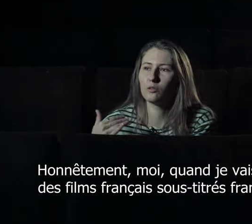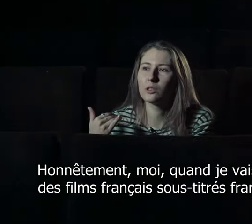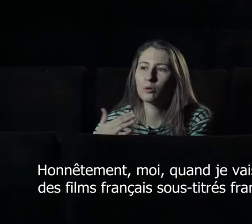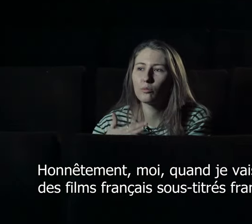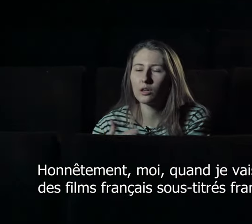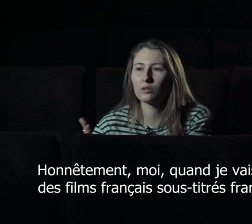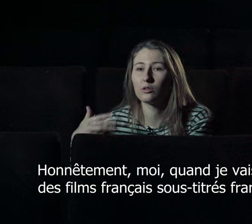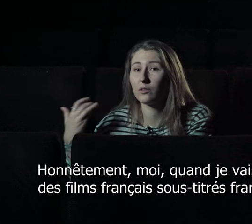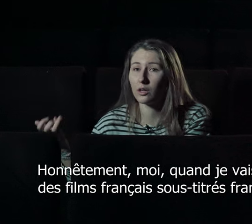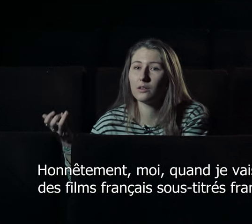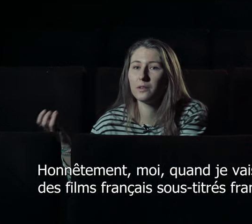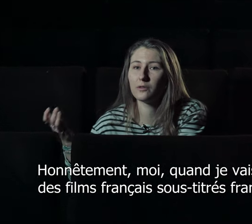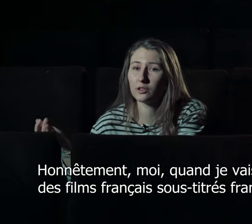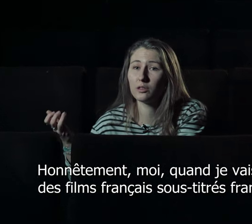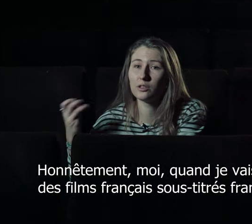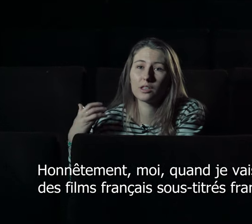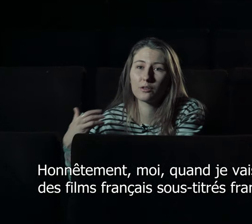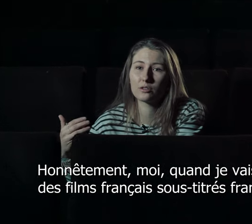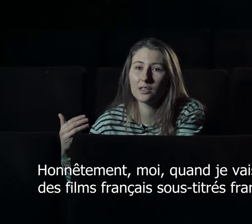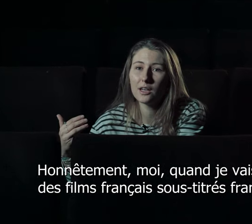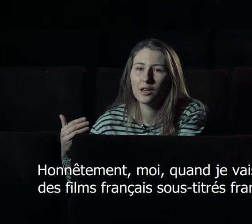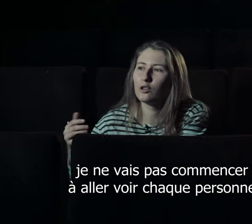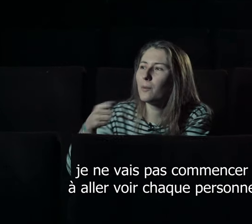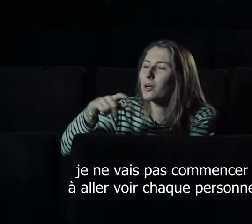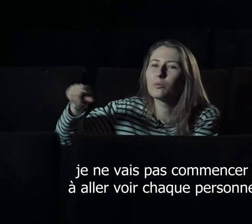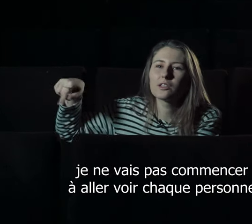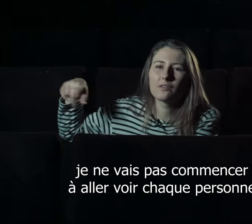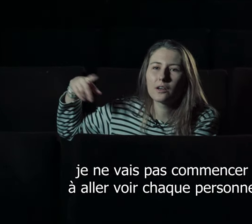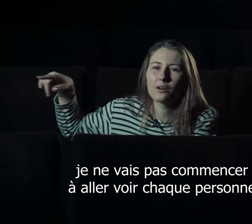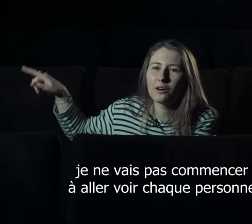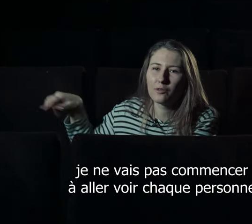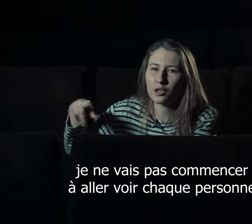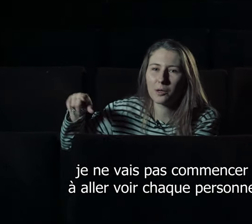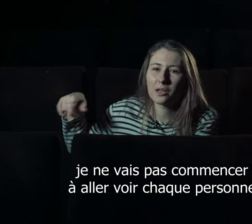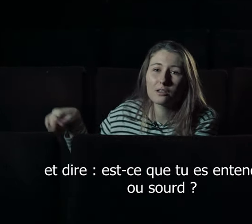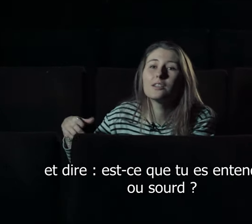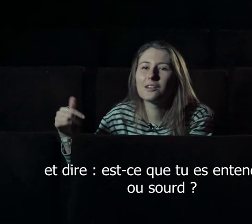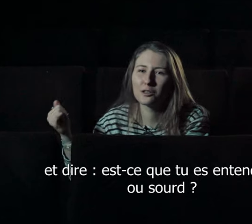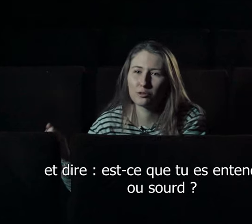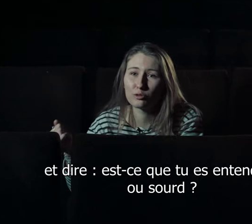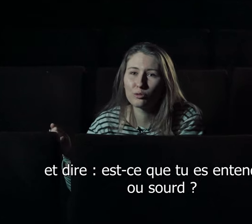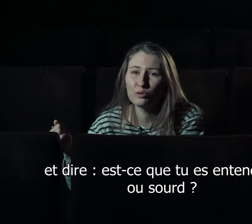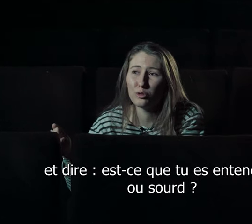Honestly, when I go to see French films with French subtitles, I'm not going to start going to each person and say: are you hearing or deaf?